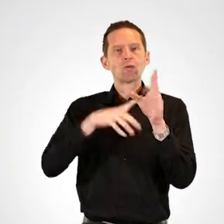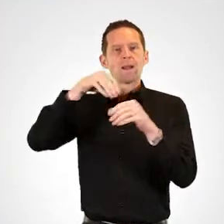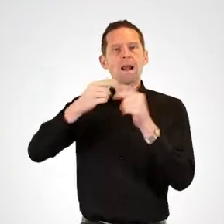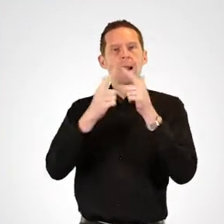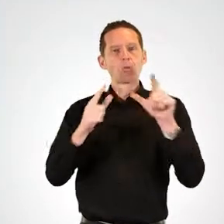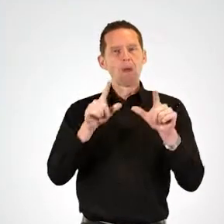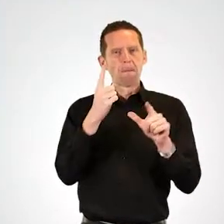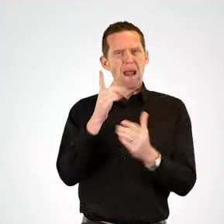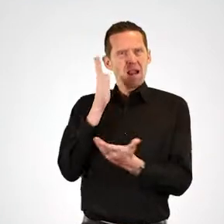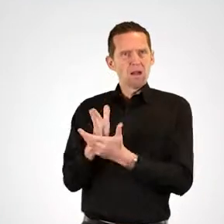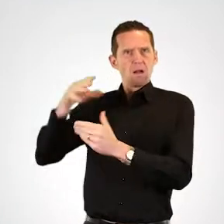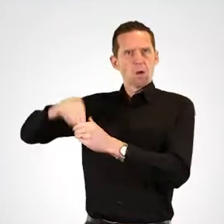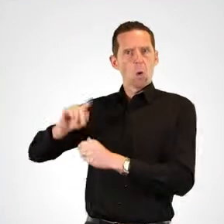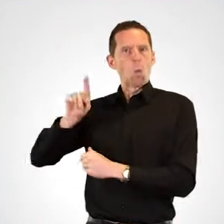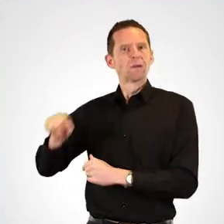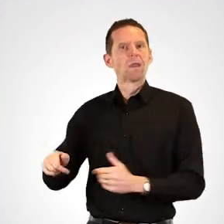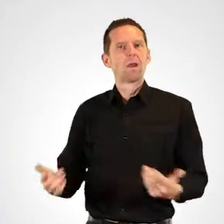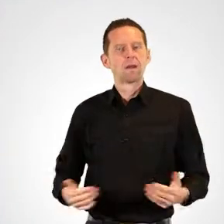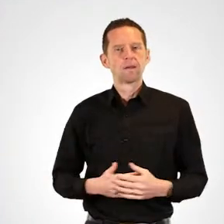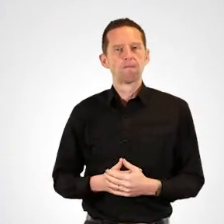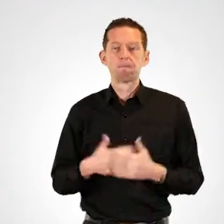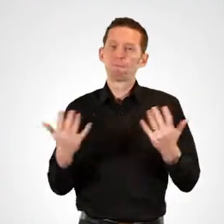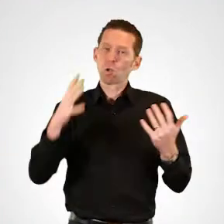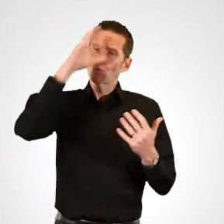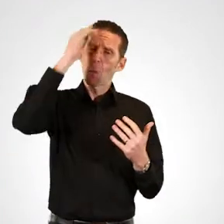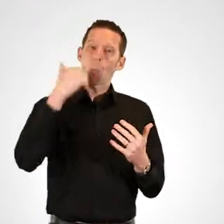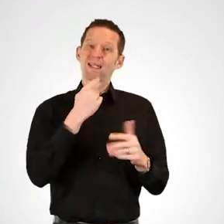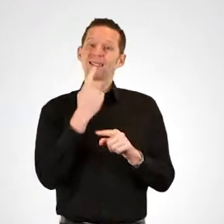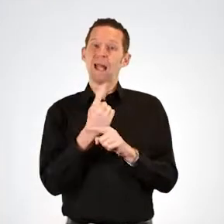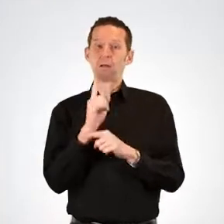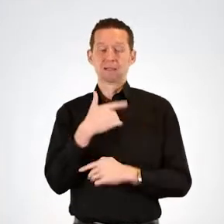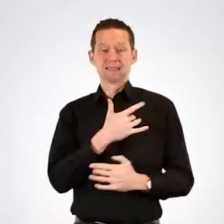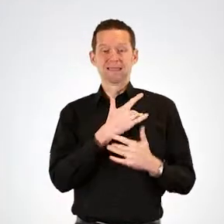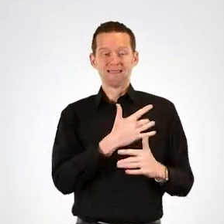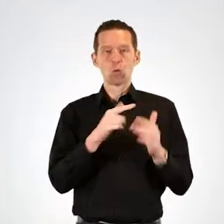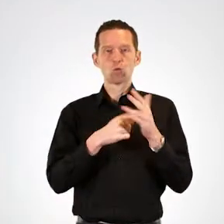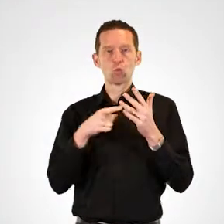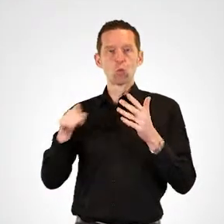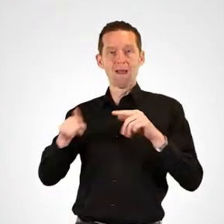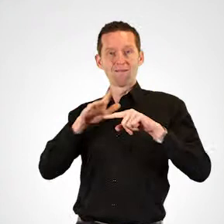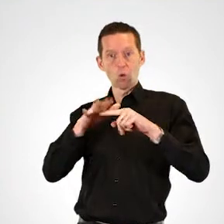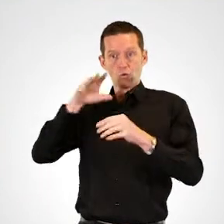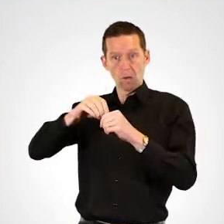But what exactly is involved with that? And again, always remembering when we say that, "sensitive to the phonology of the language,"